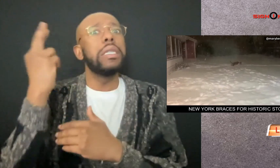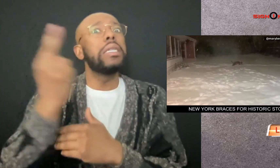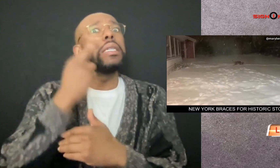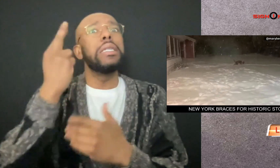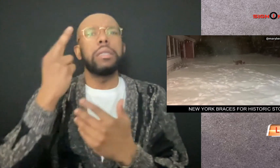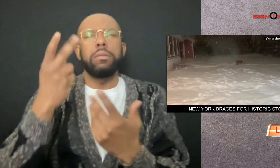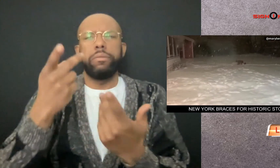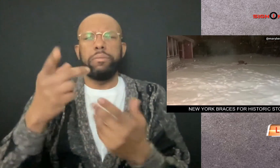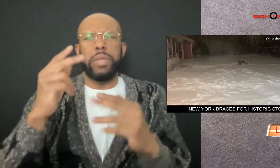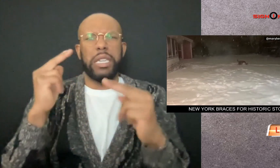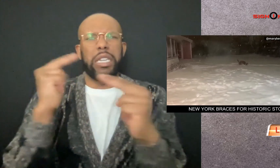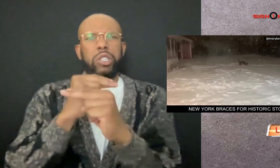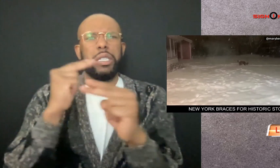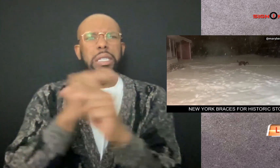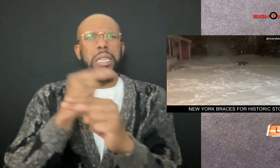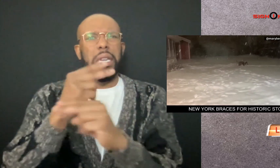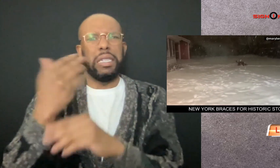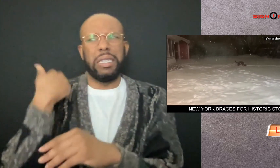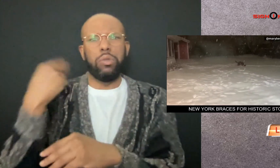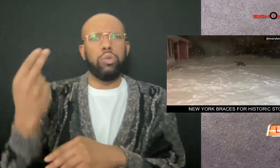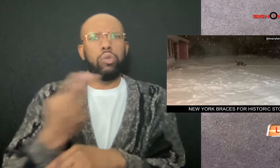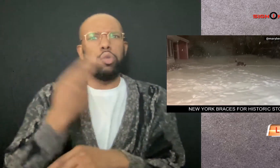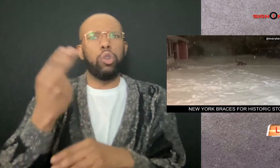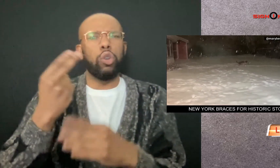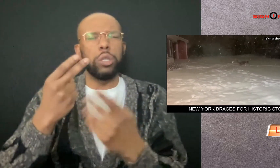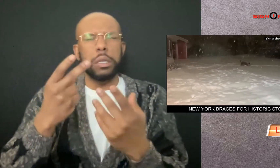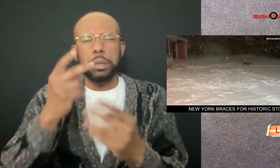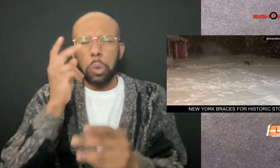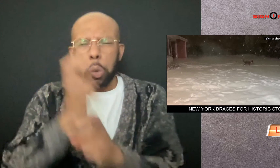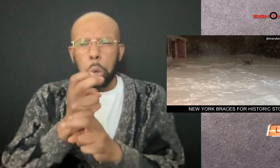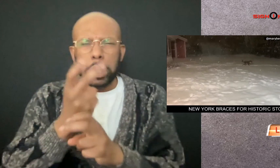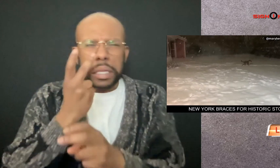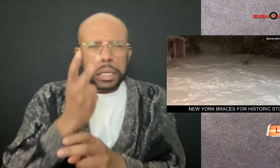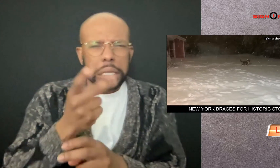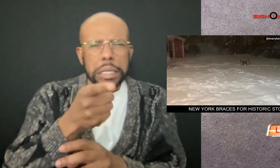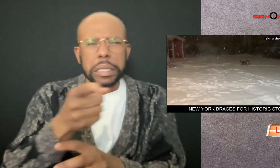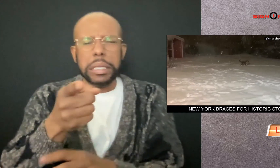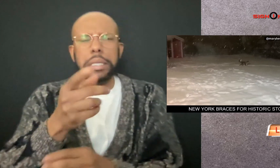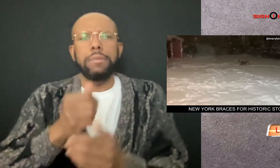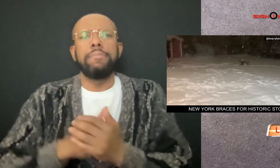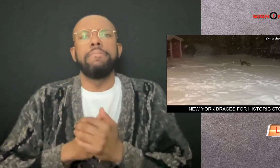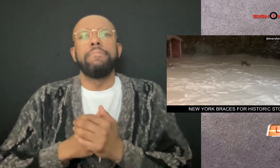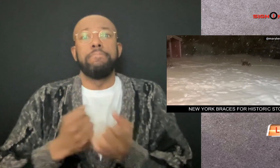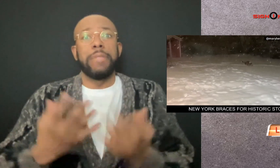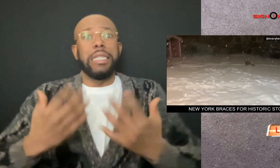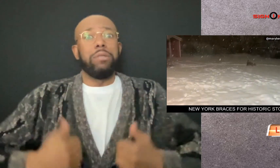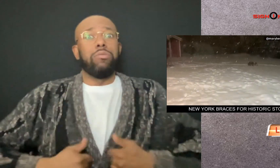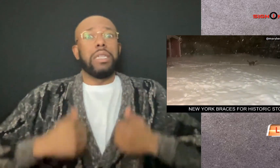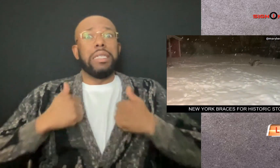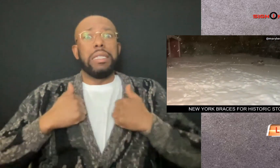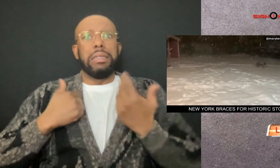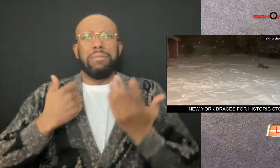banned on portions of several major interstates as of Thursday night because of poor visibility